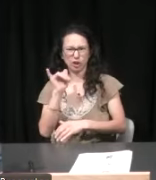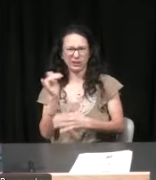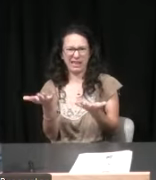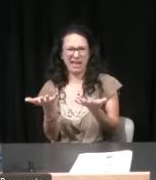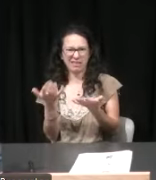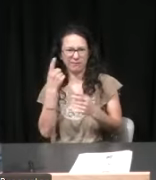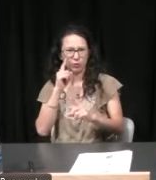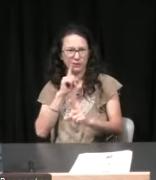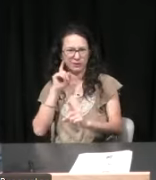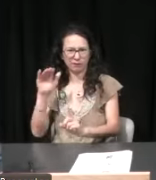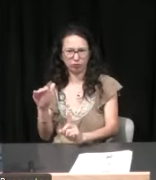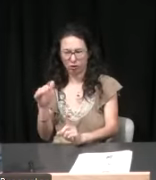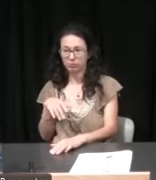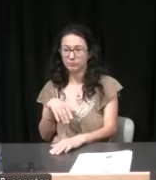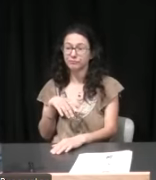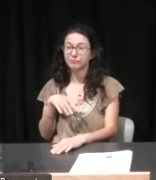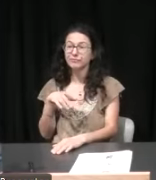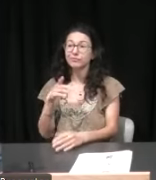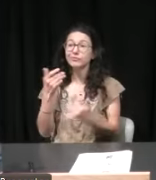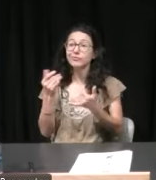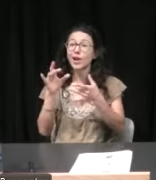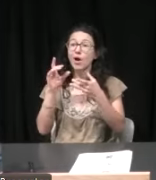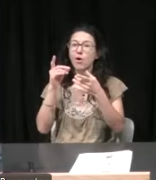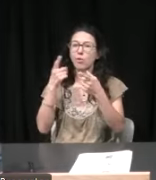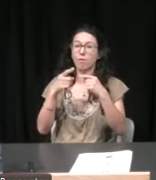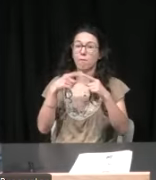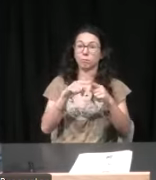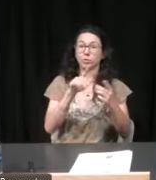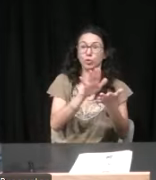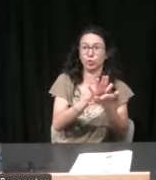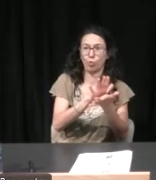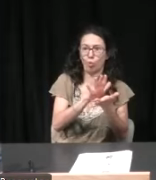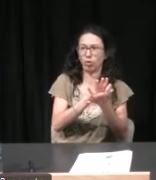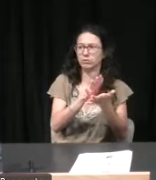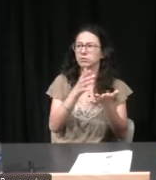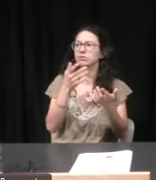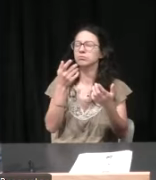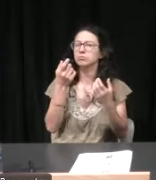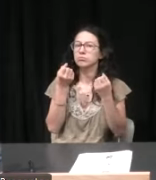quite smaller and that gives you an idea of what access looks like for Deaf children then when